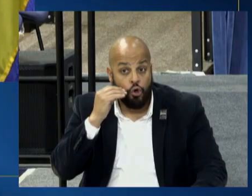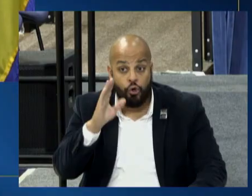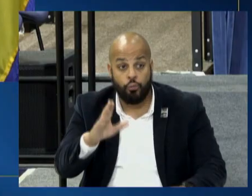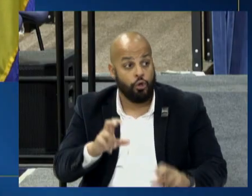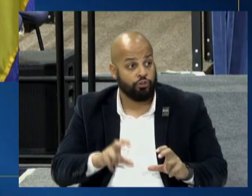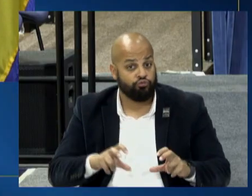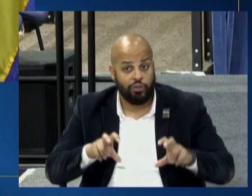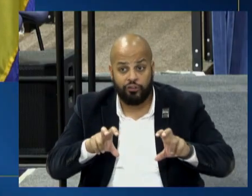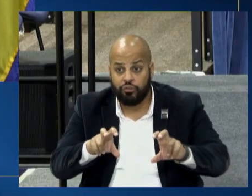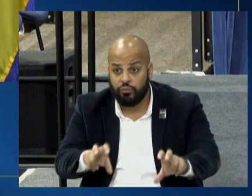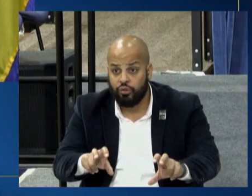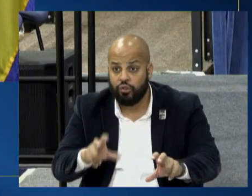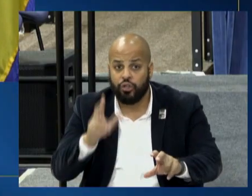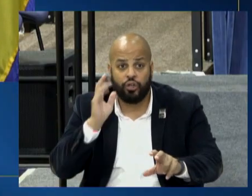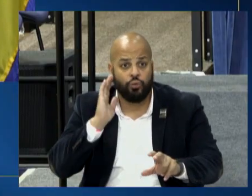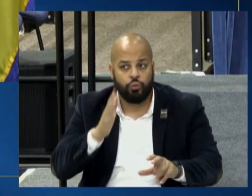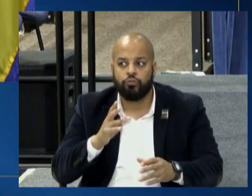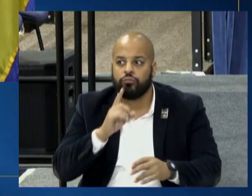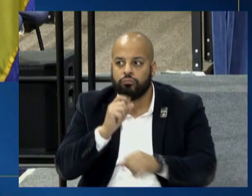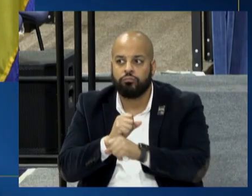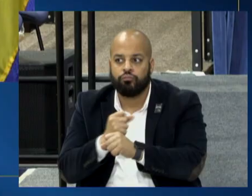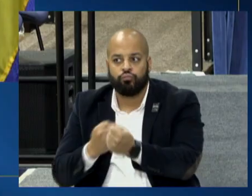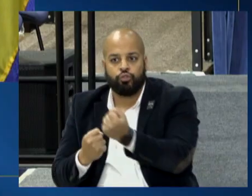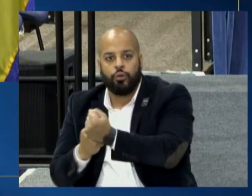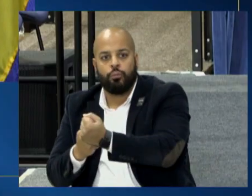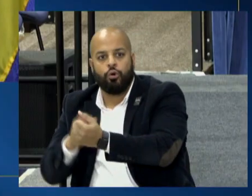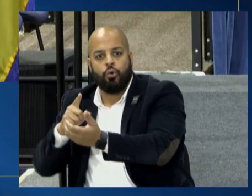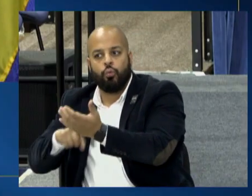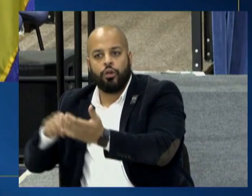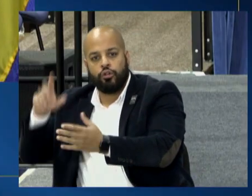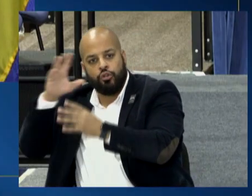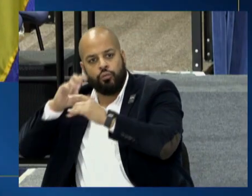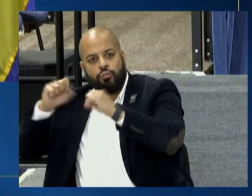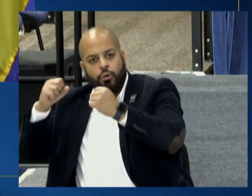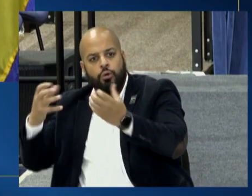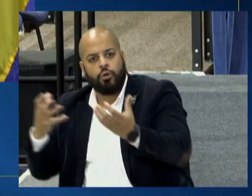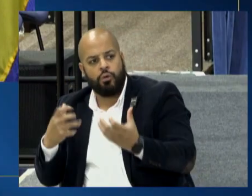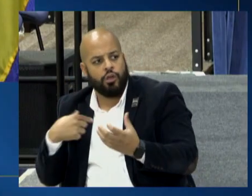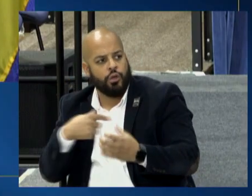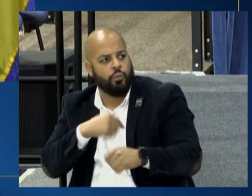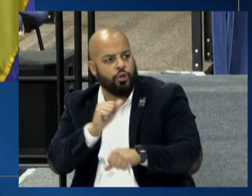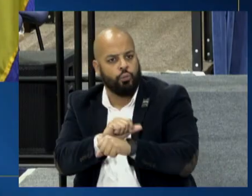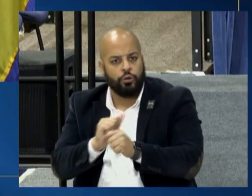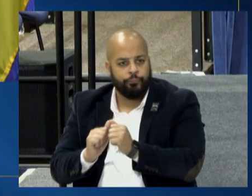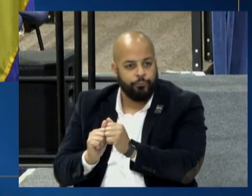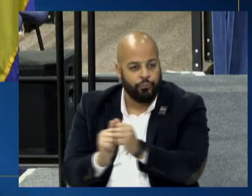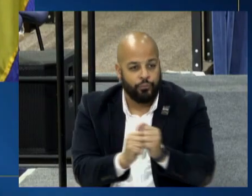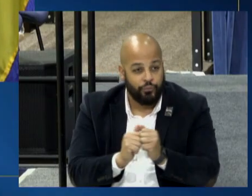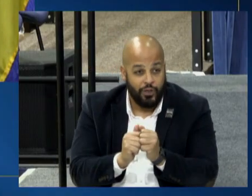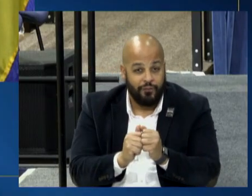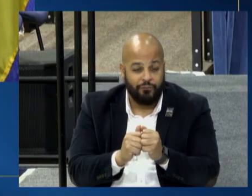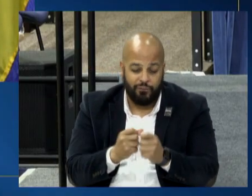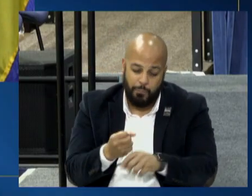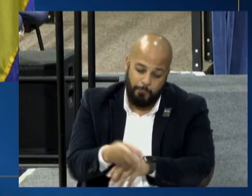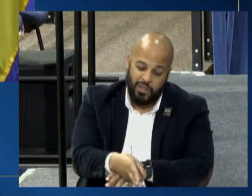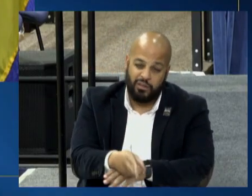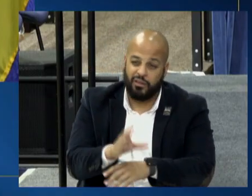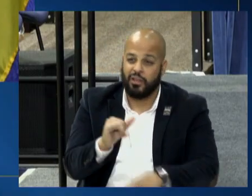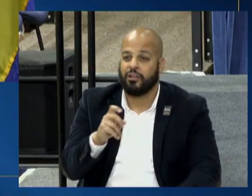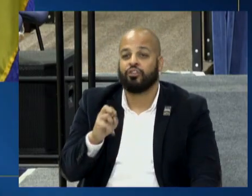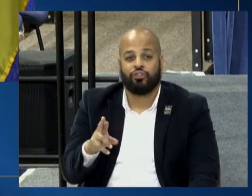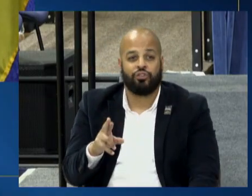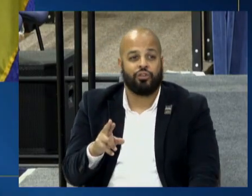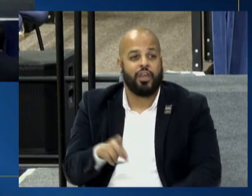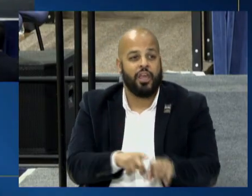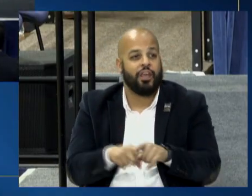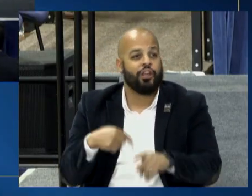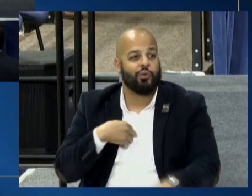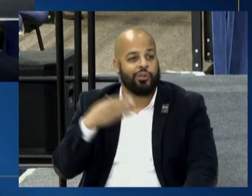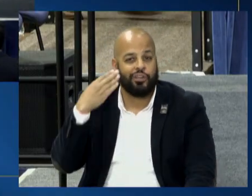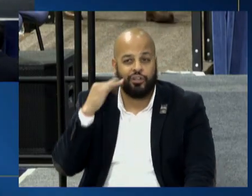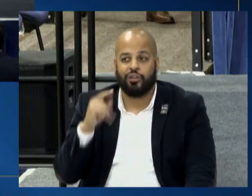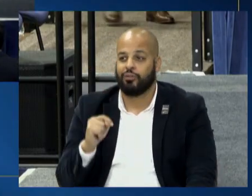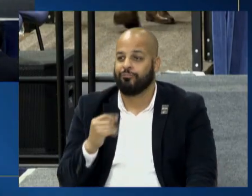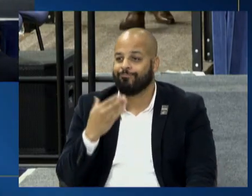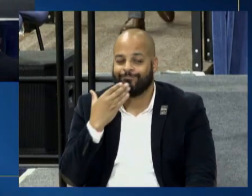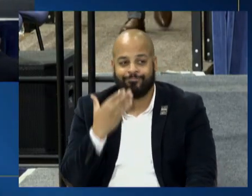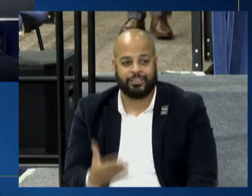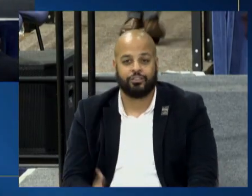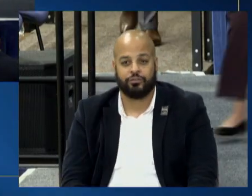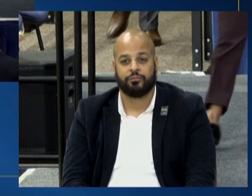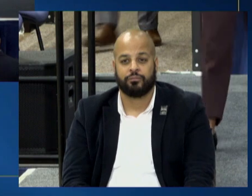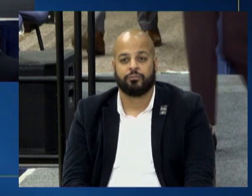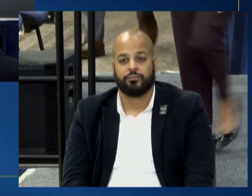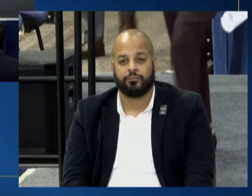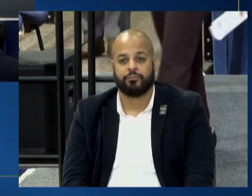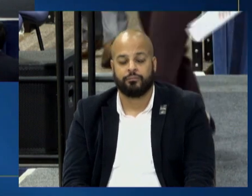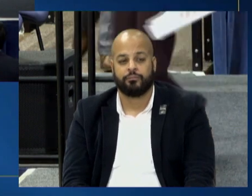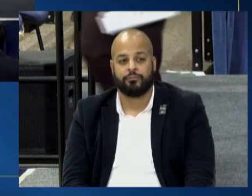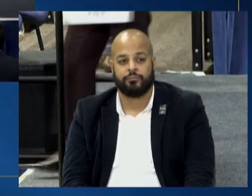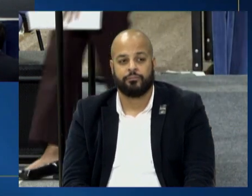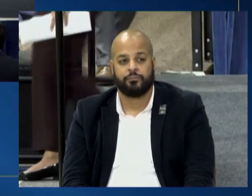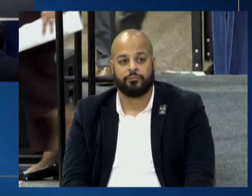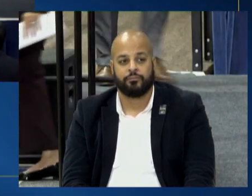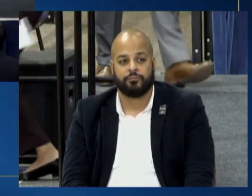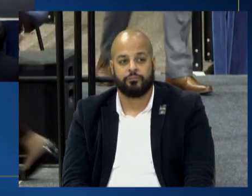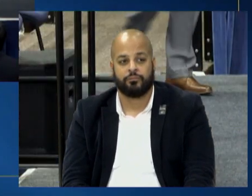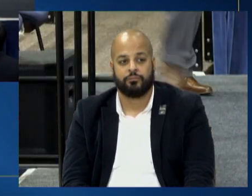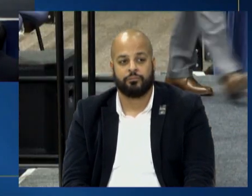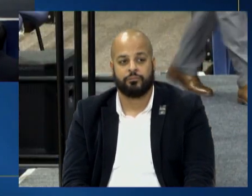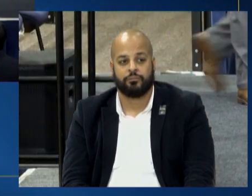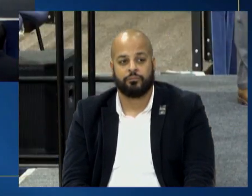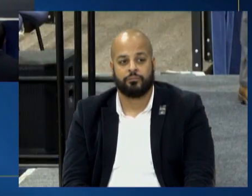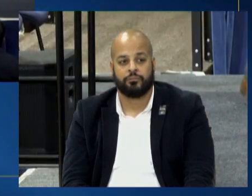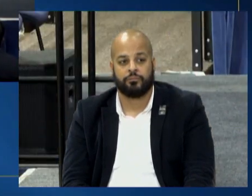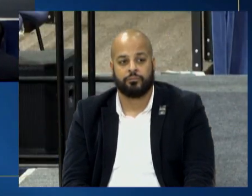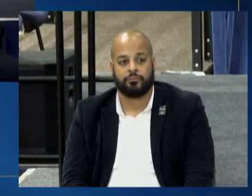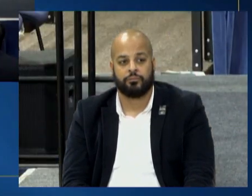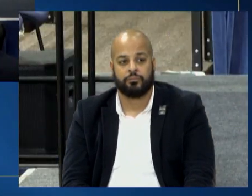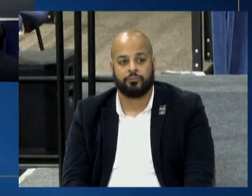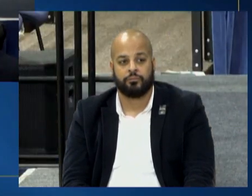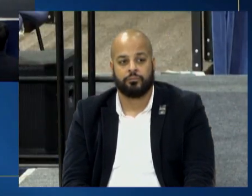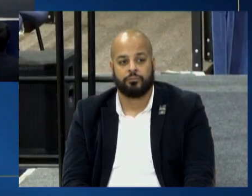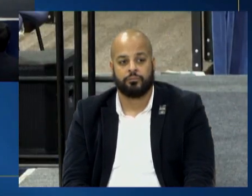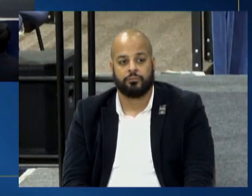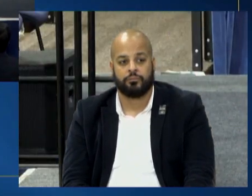heed the President's call for all of us to work together to end cancer as we know it. Thank you.